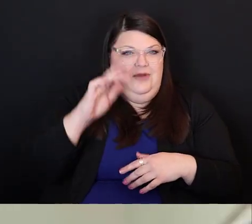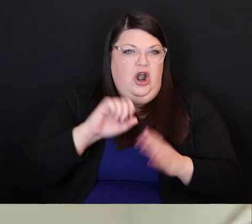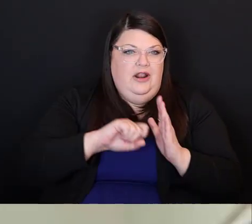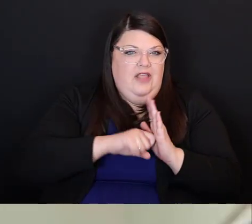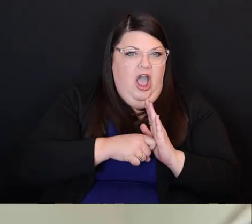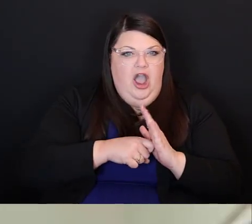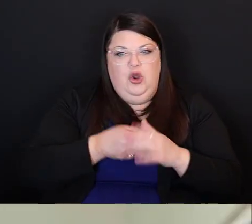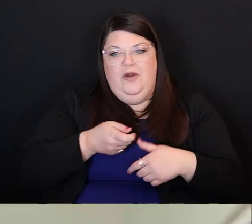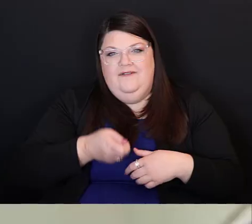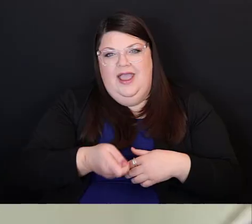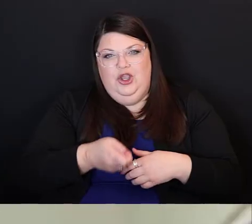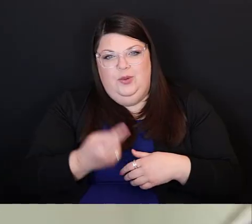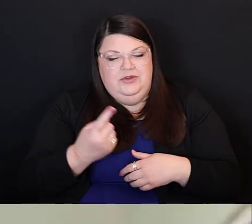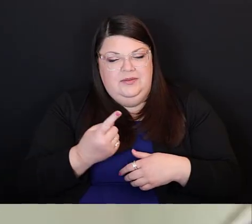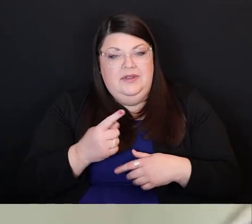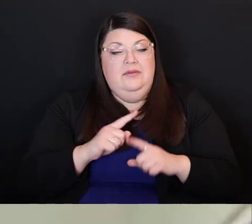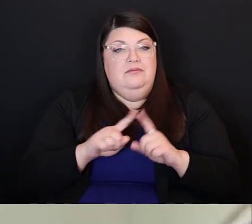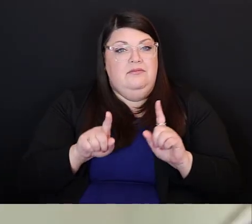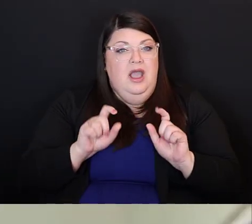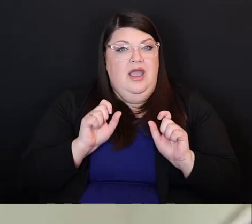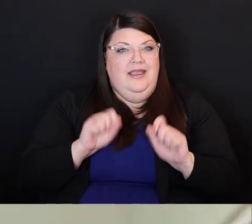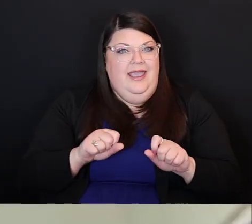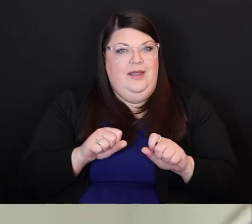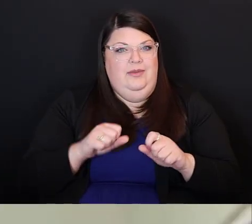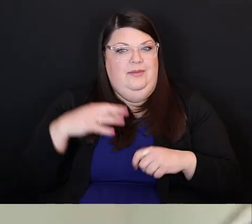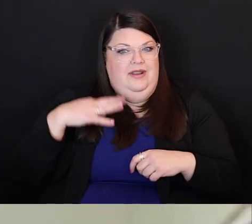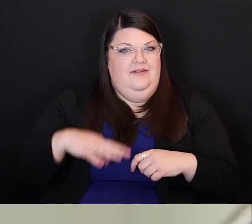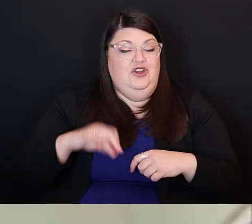But they could be particularly useful if you have particular challenges.